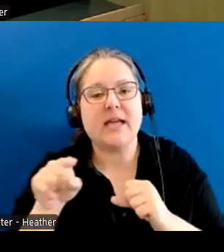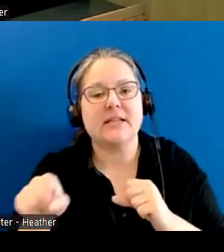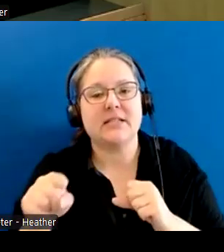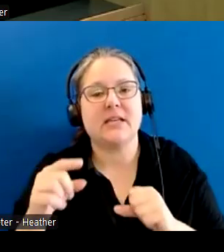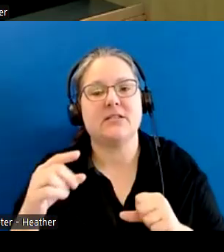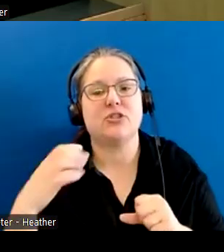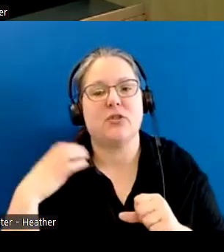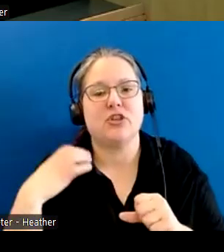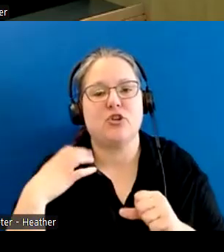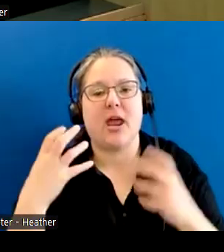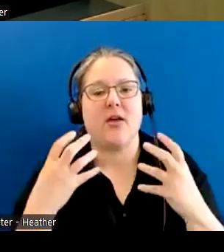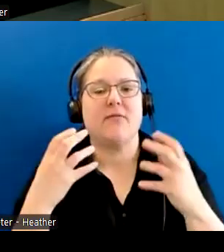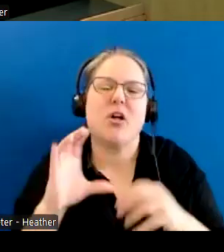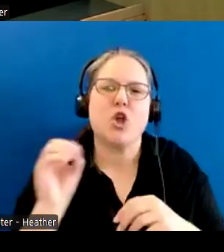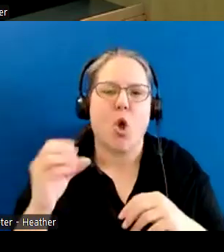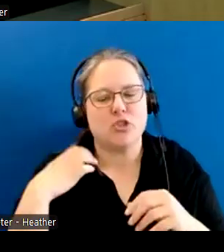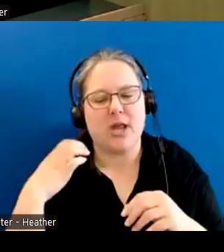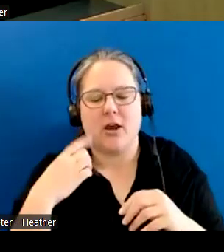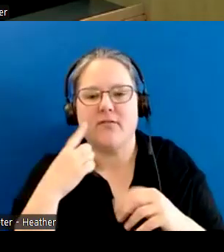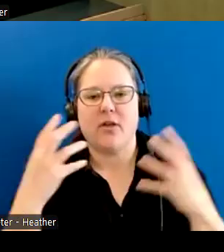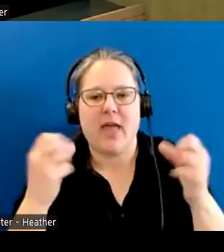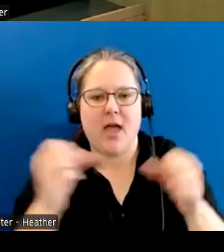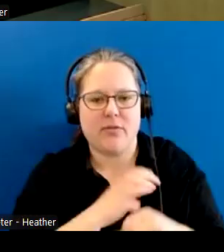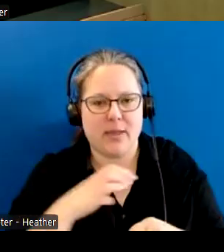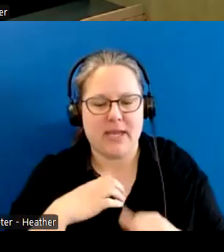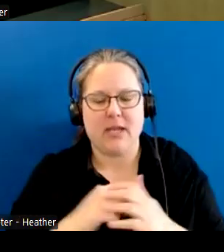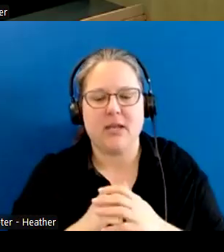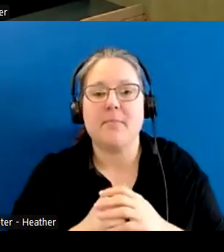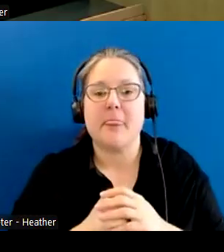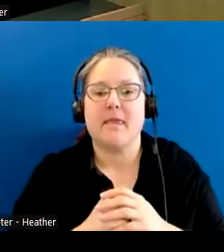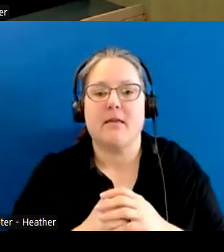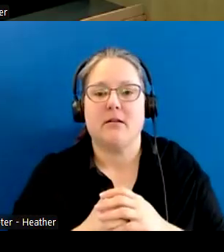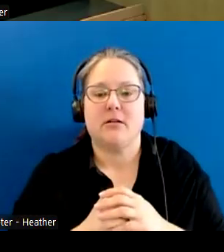he's the chair of the health committee or he's the co-chair of the health committee and he they